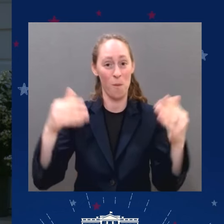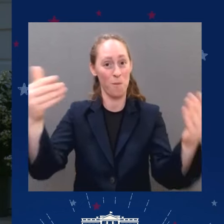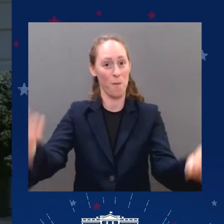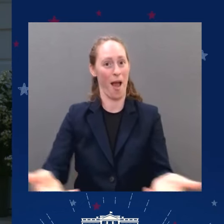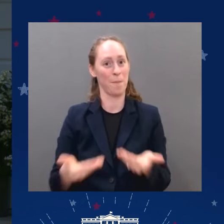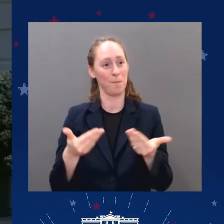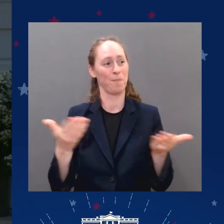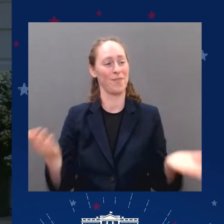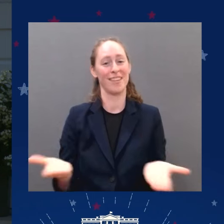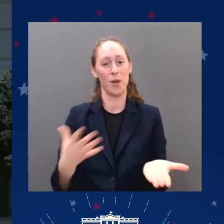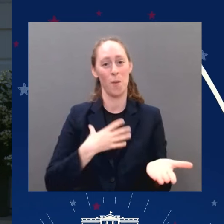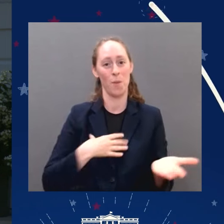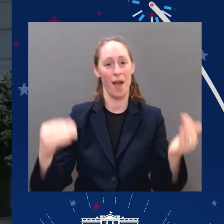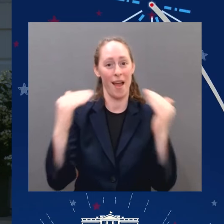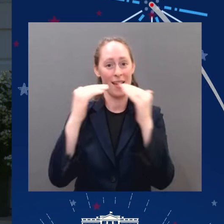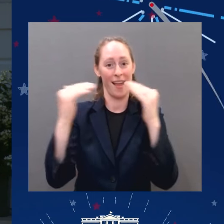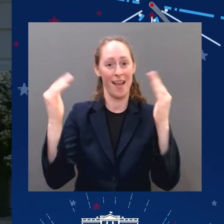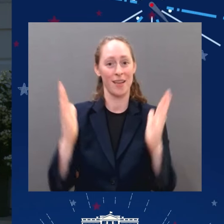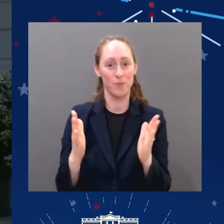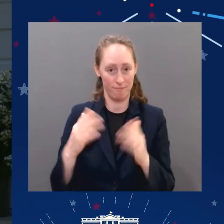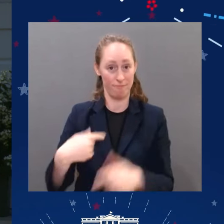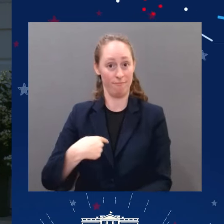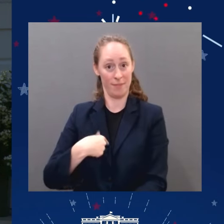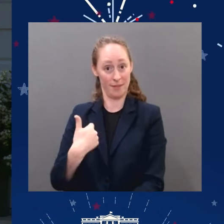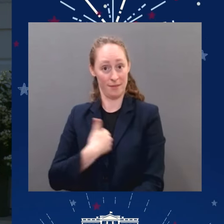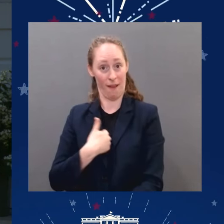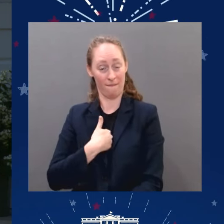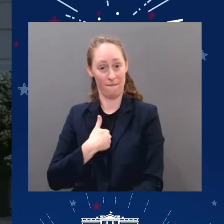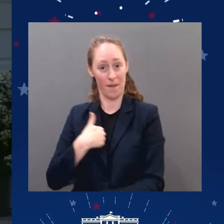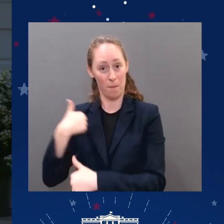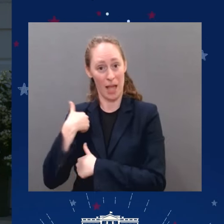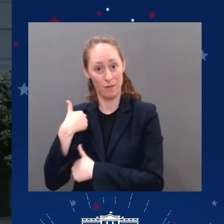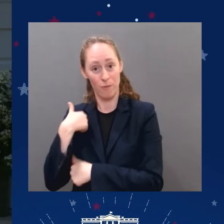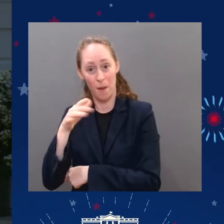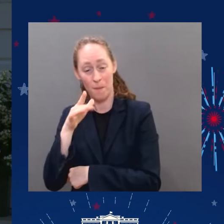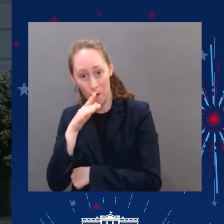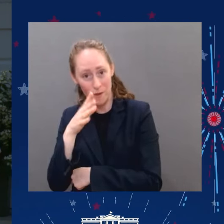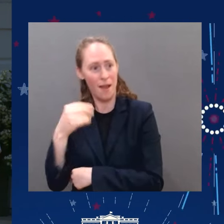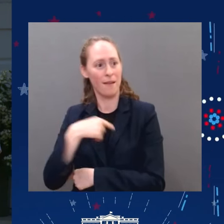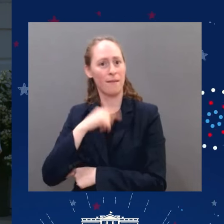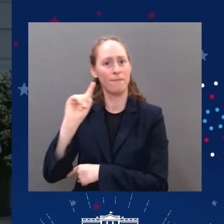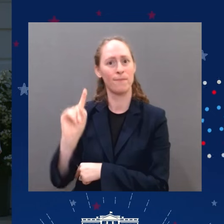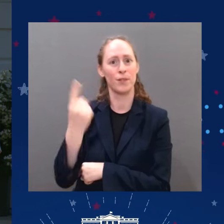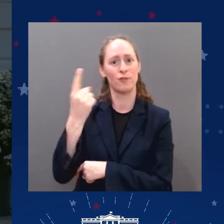I'm honored to share this day with you. You, the members of our armed forces,